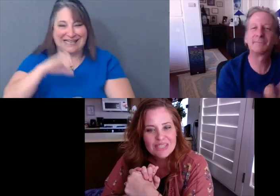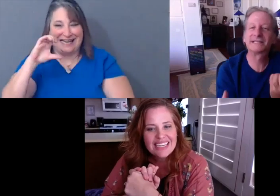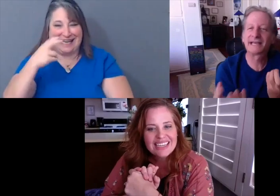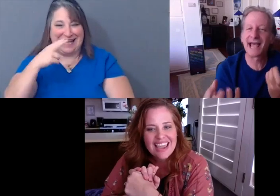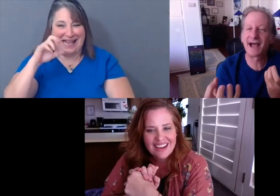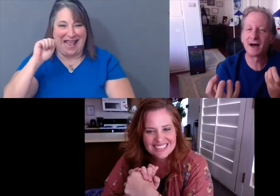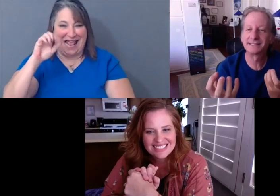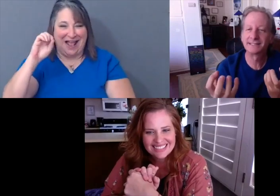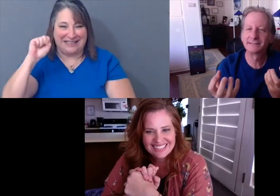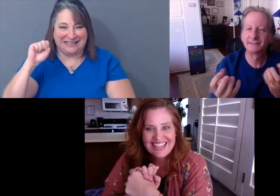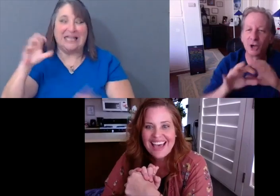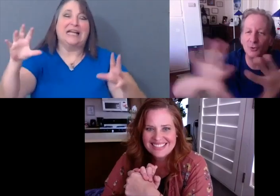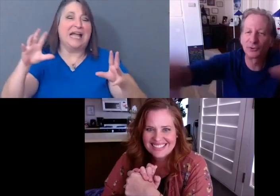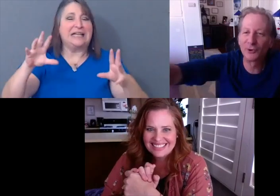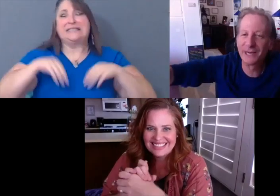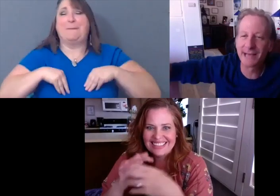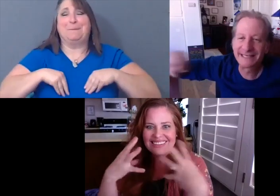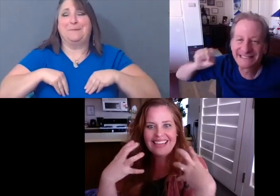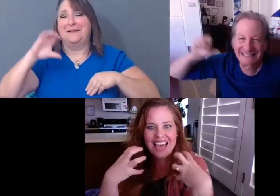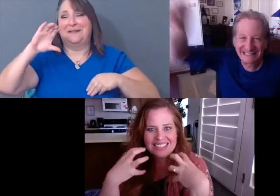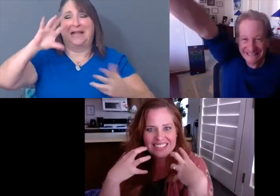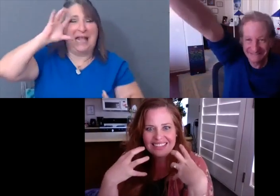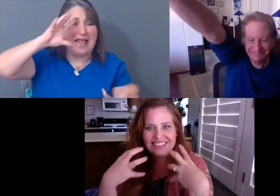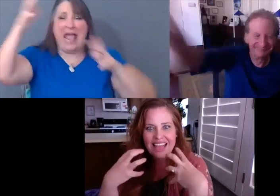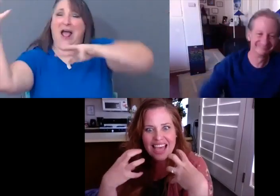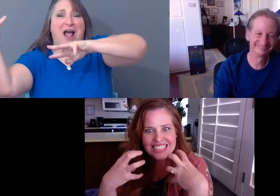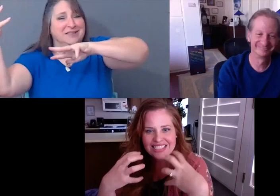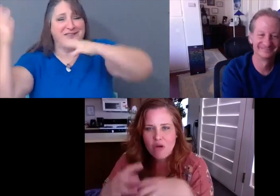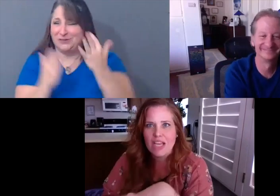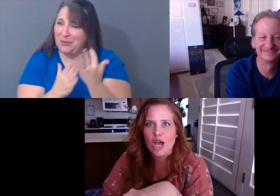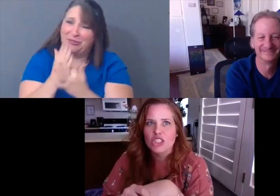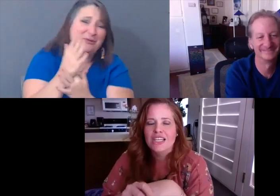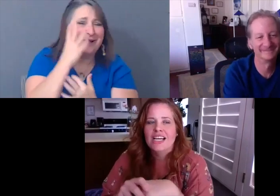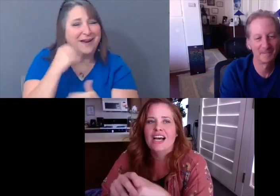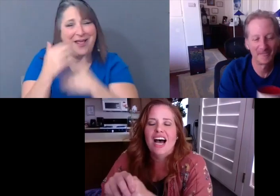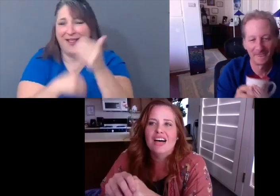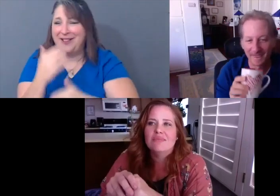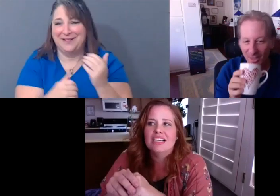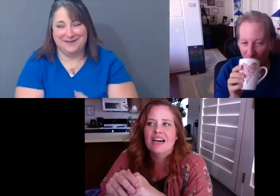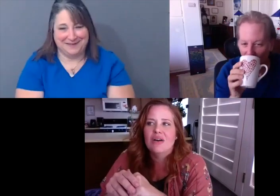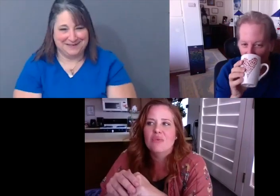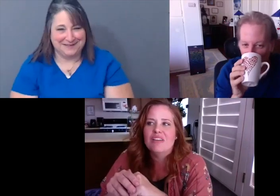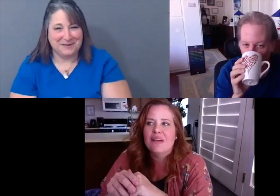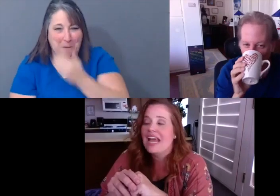Accept the chaos. - Yeah. Grow through it and... Yes, yes. Oh my gosh, we've been...